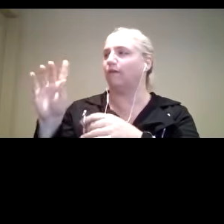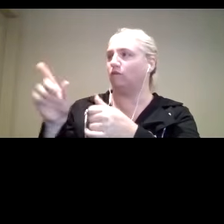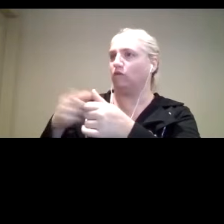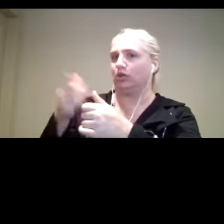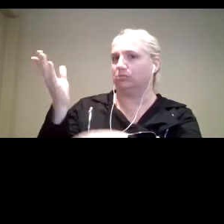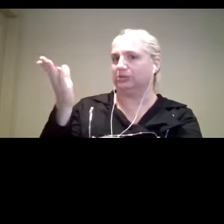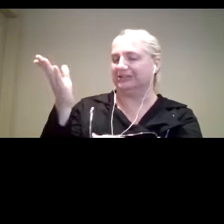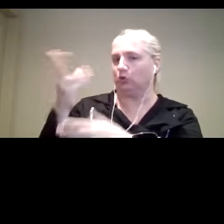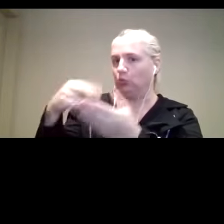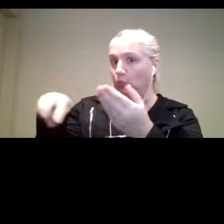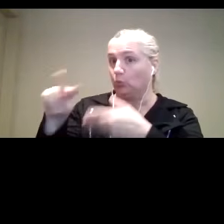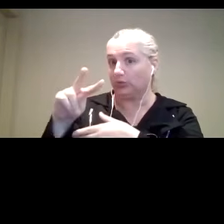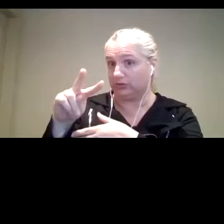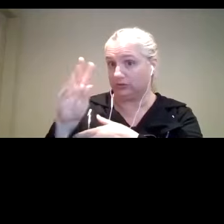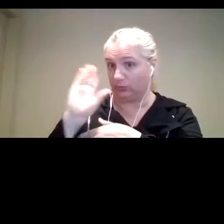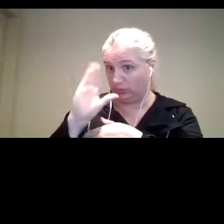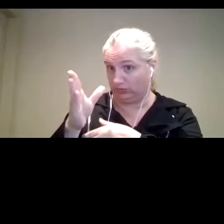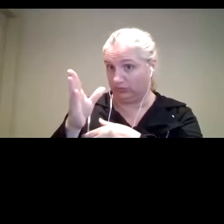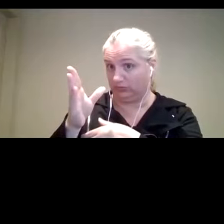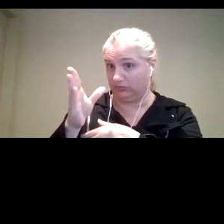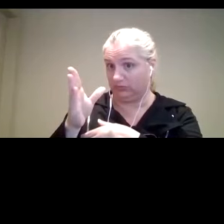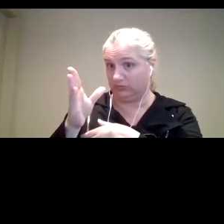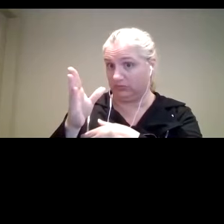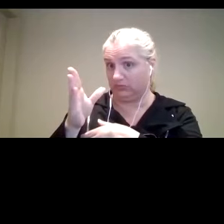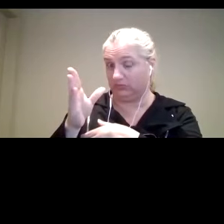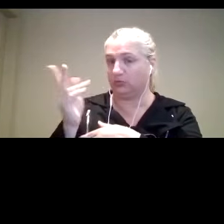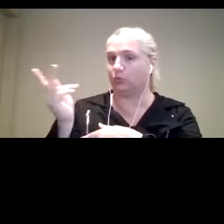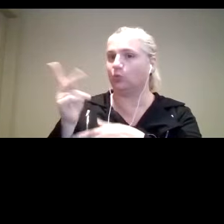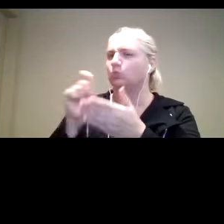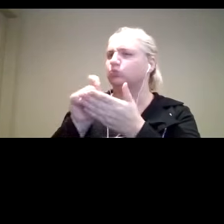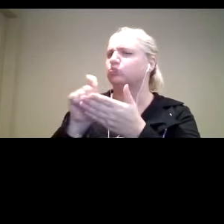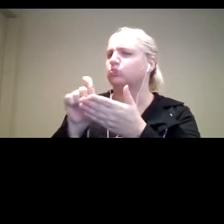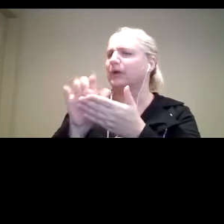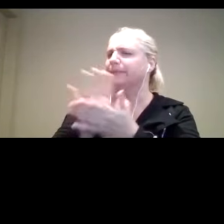So, two weeks from now. We are writing a paper together